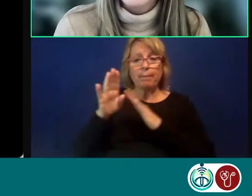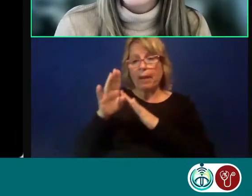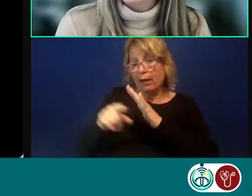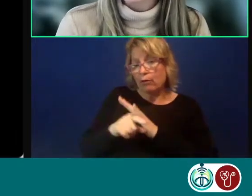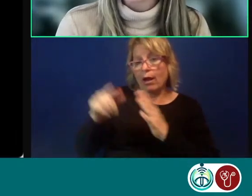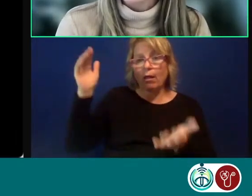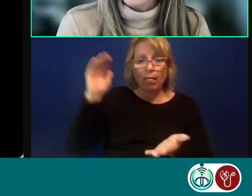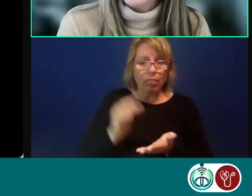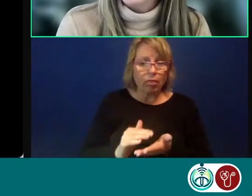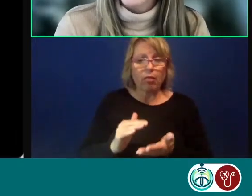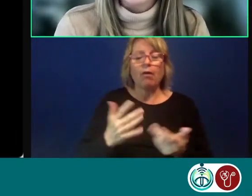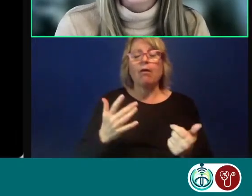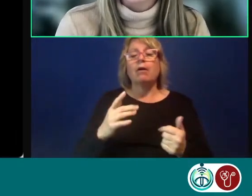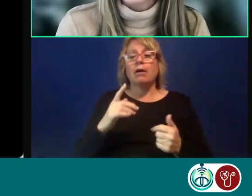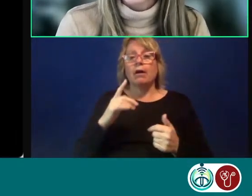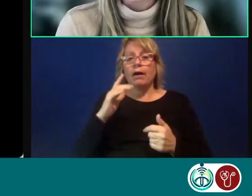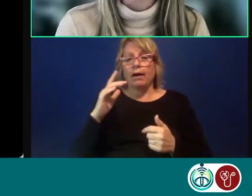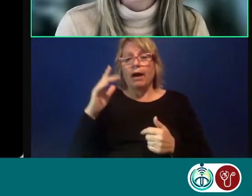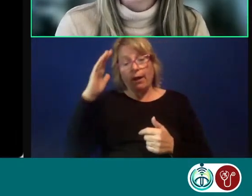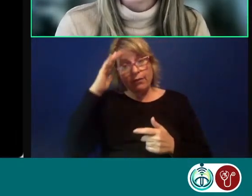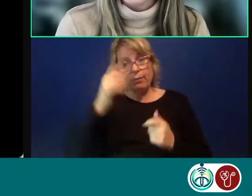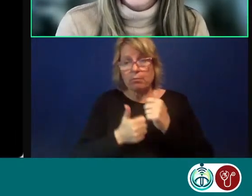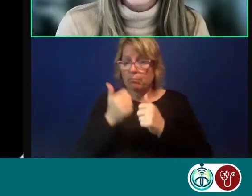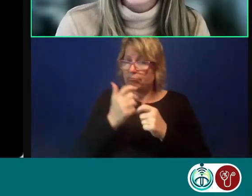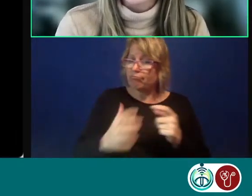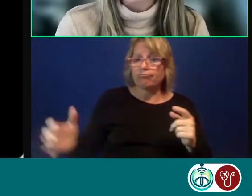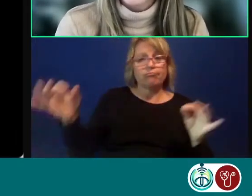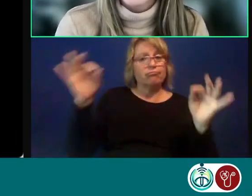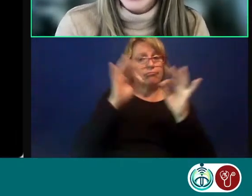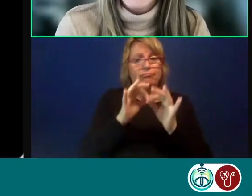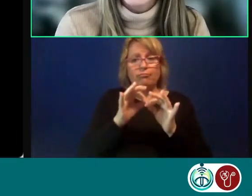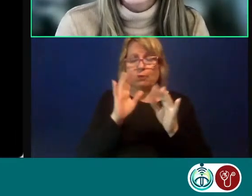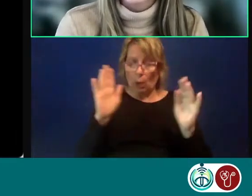And I think that the holy grail of all of autism and IDD